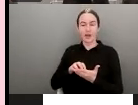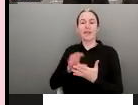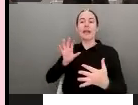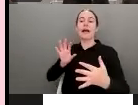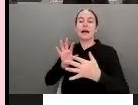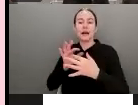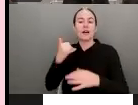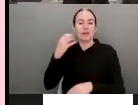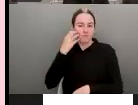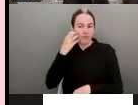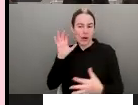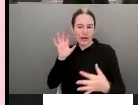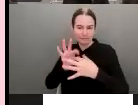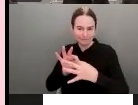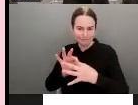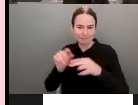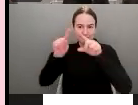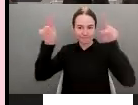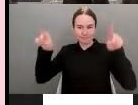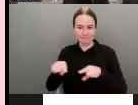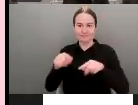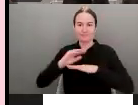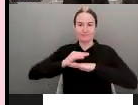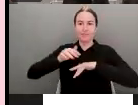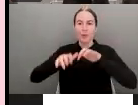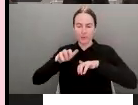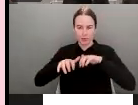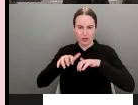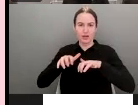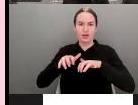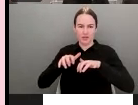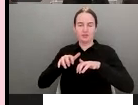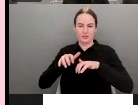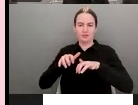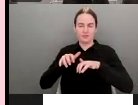via accessibility inspector that you get from the coding program.